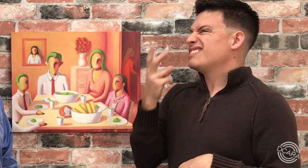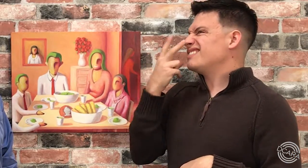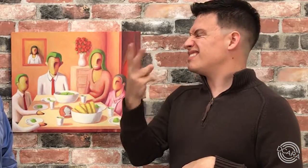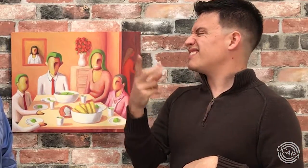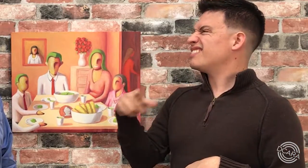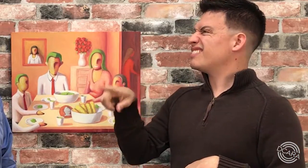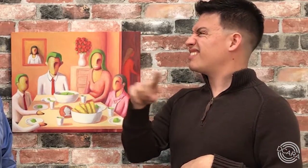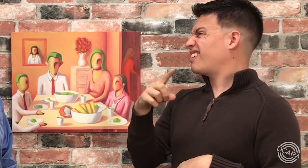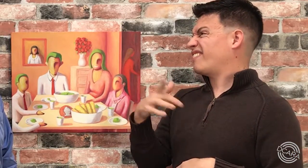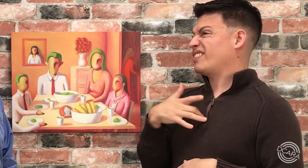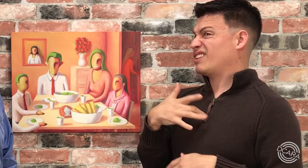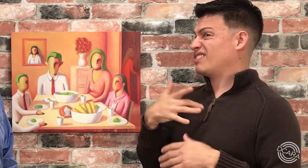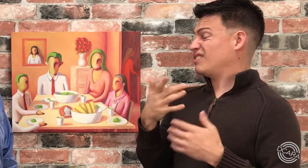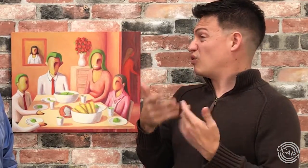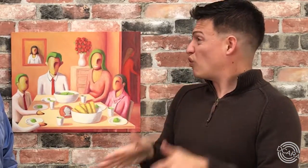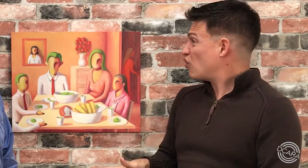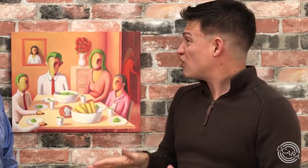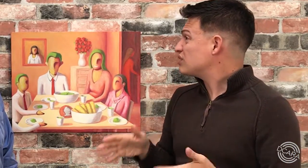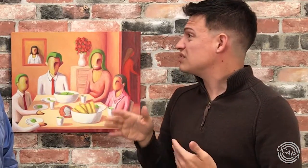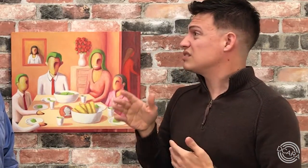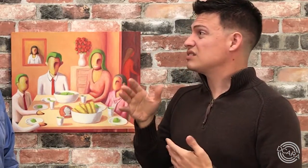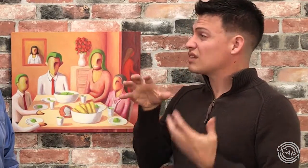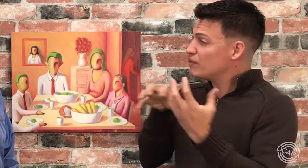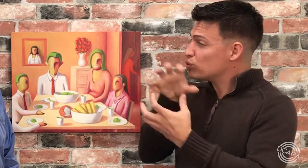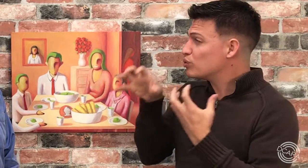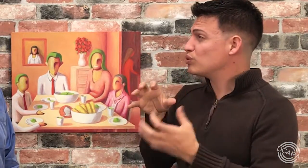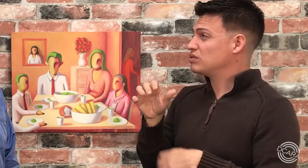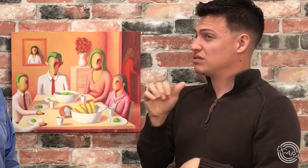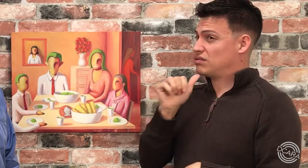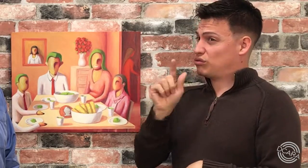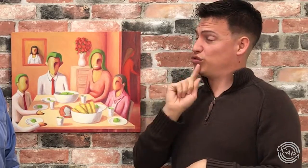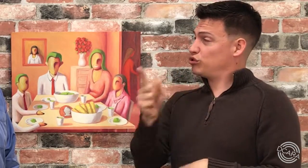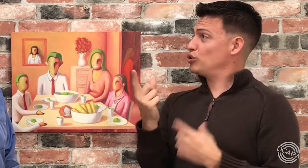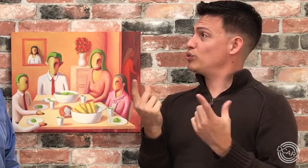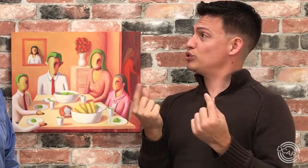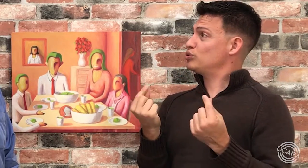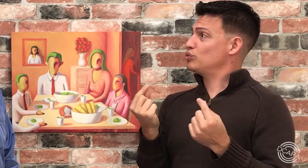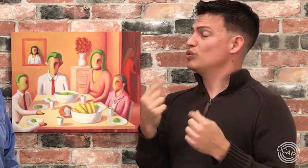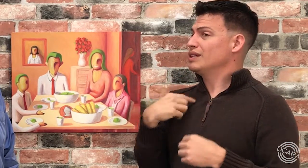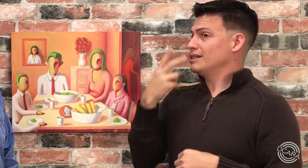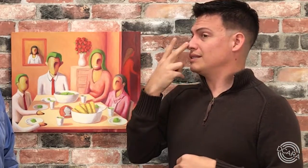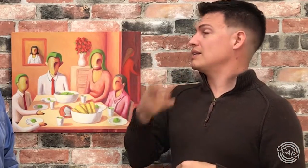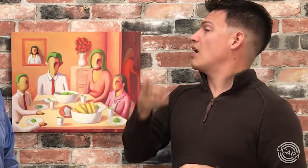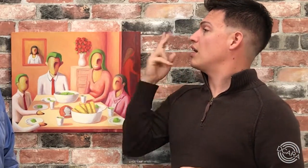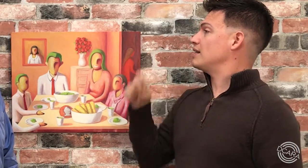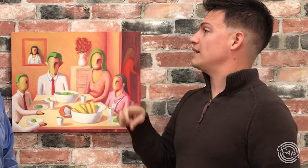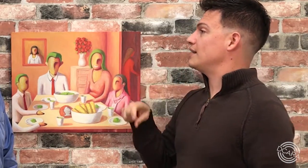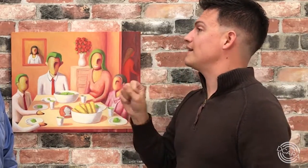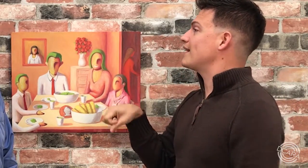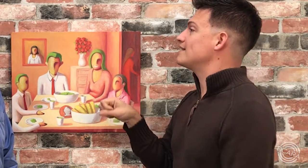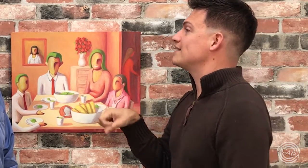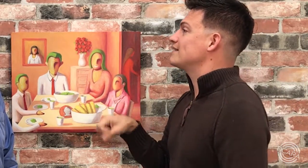I can see that they feel lost, confused and not sure what to do. I see a high need for this service. Yes.